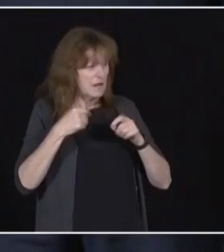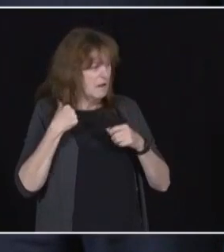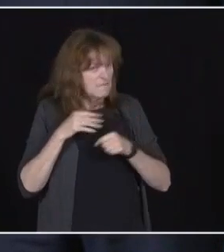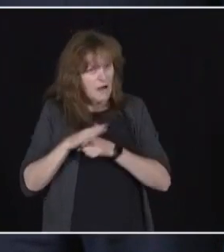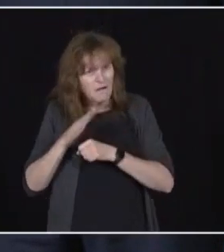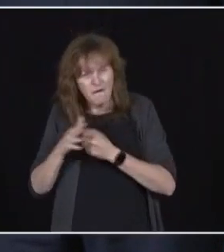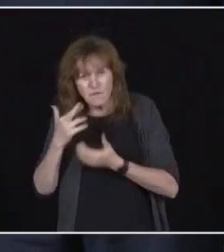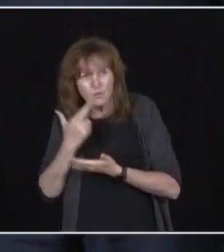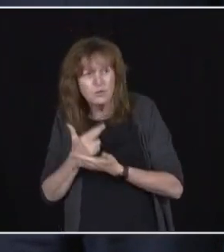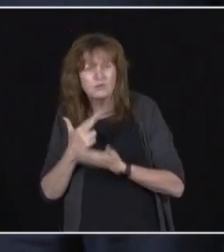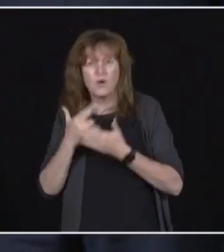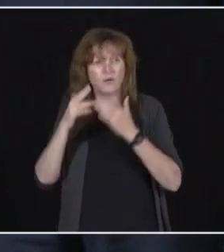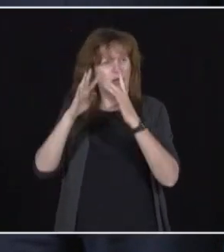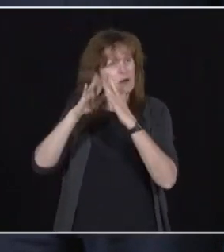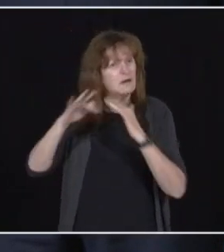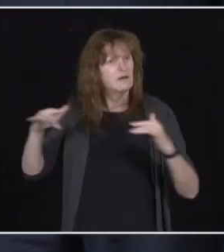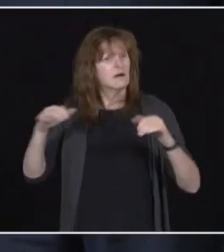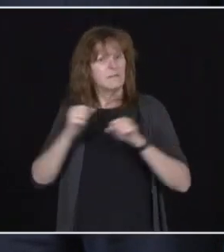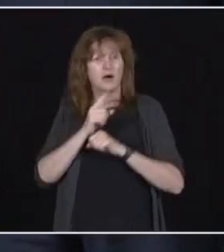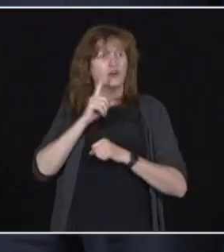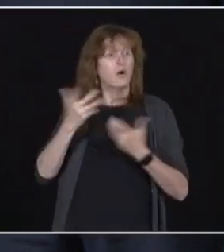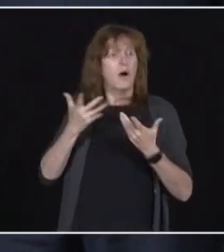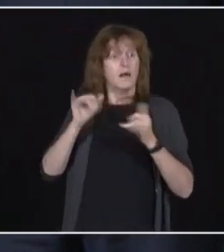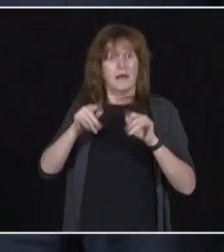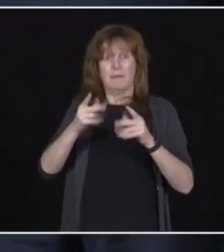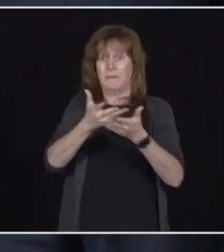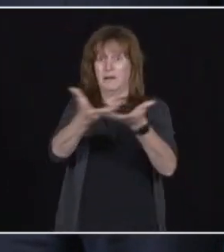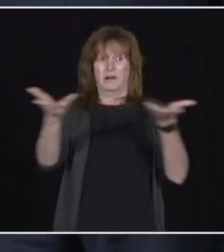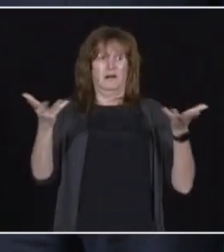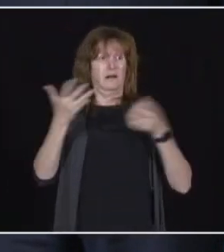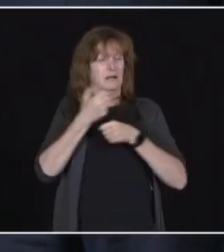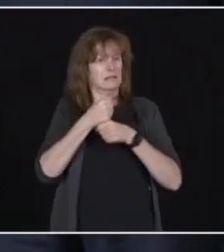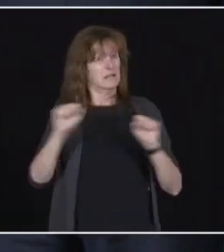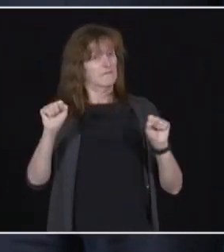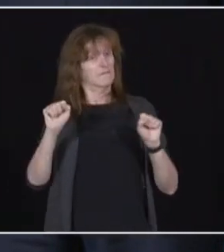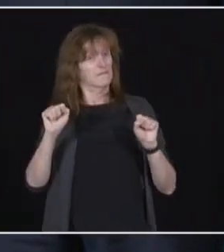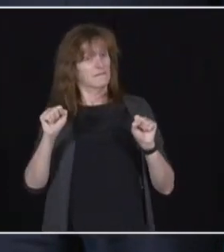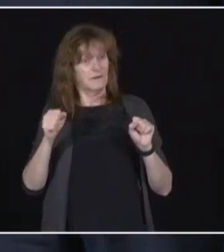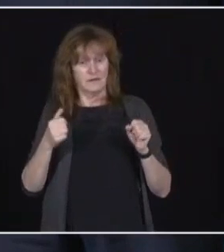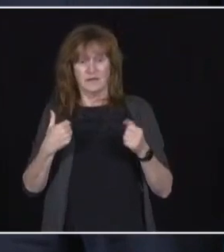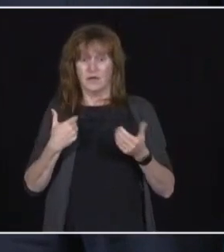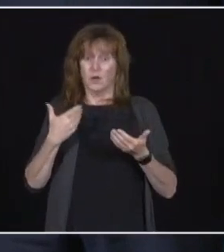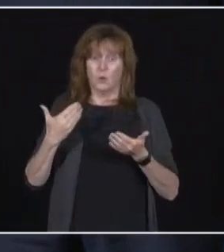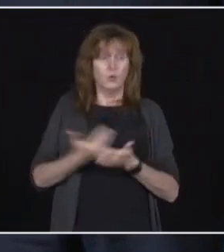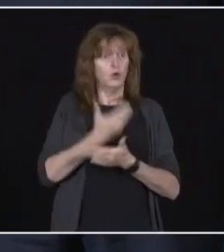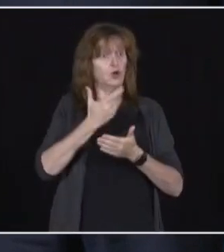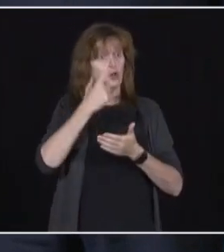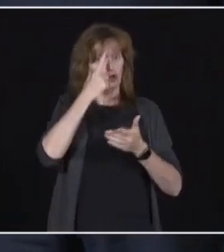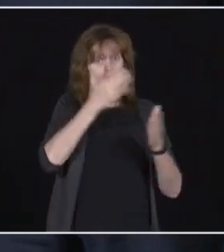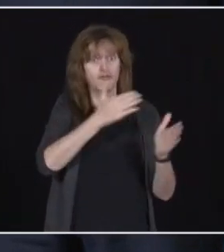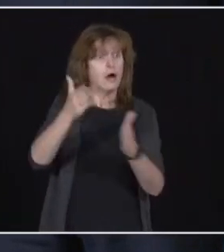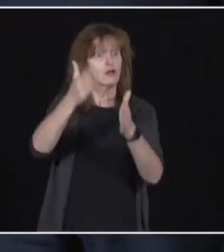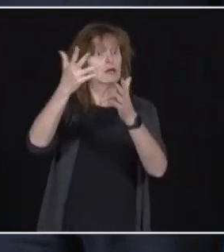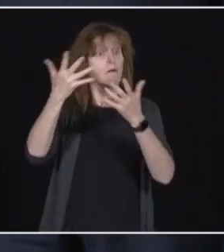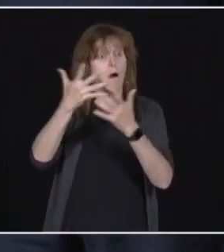health Ontario have the additional resources, tools and support they need to keep themselves and their communities safe. Our new casing contact